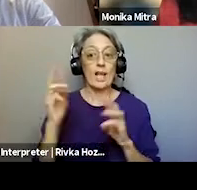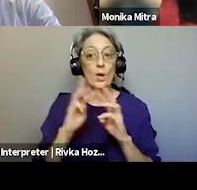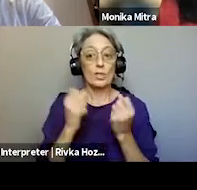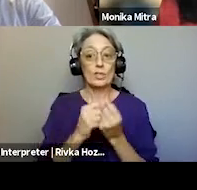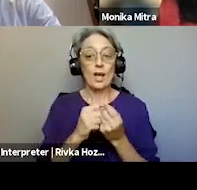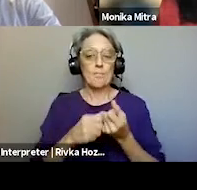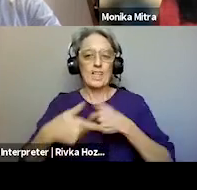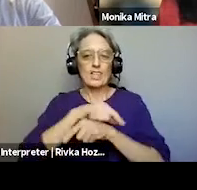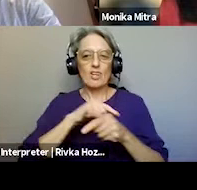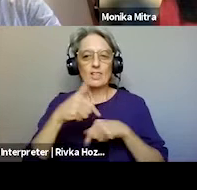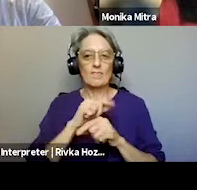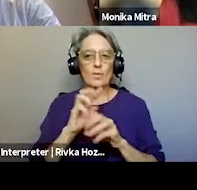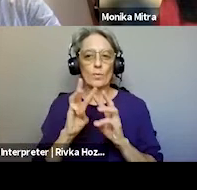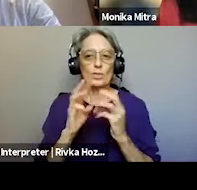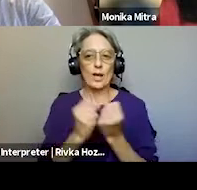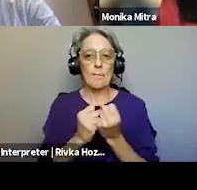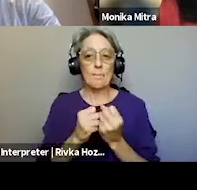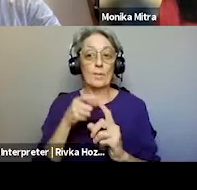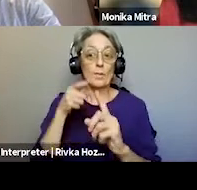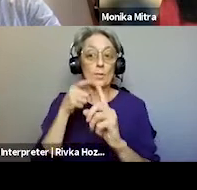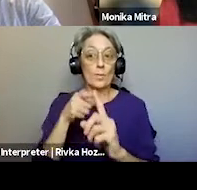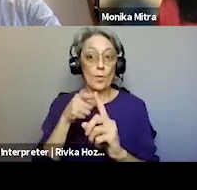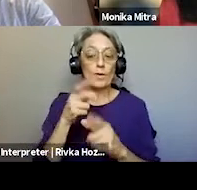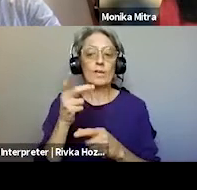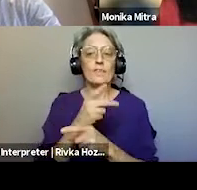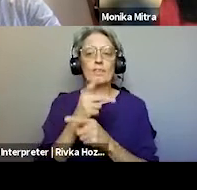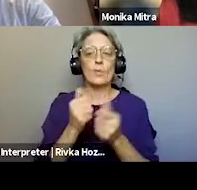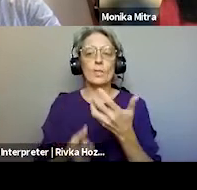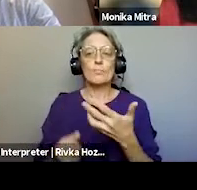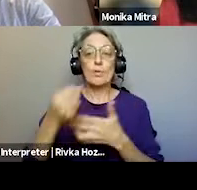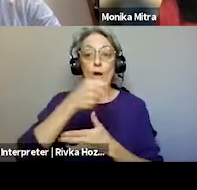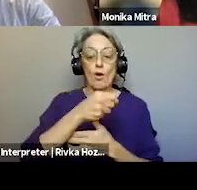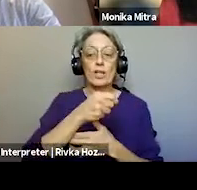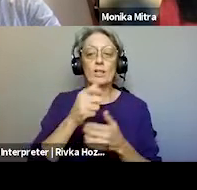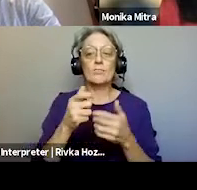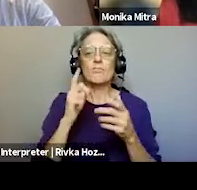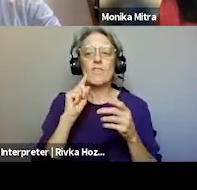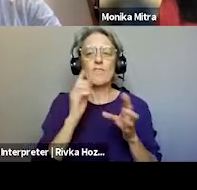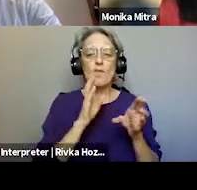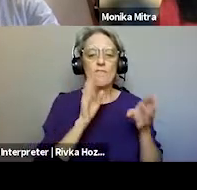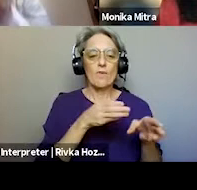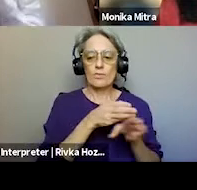is to identify priority areas of focus and create momentum for the research agenda needed